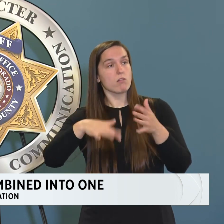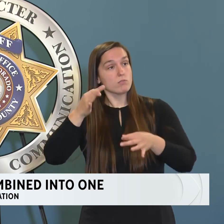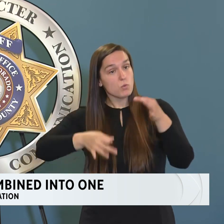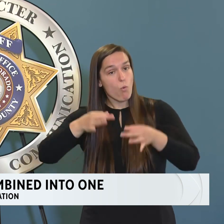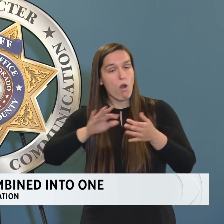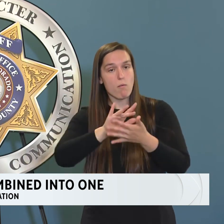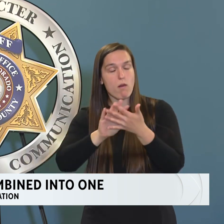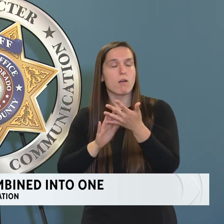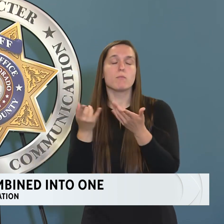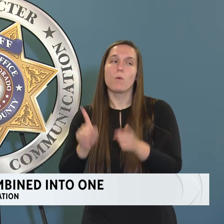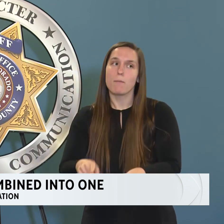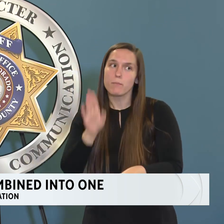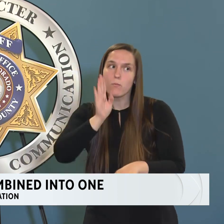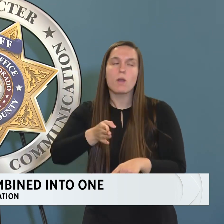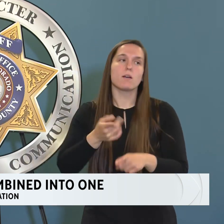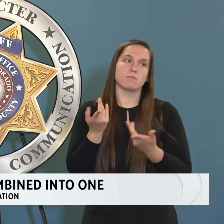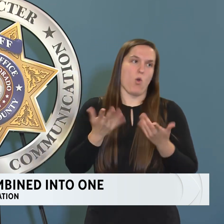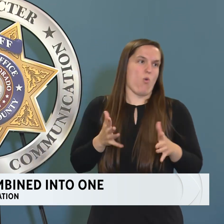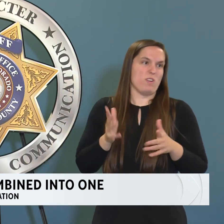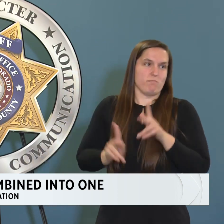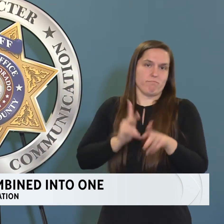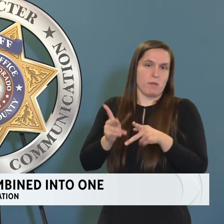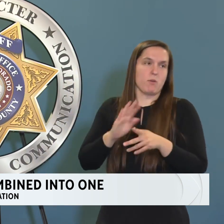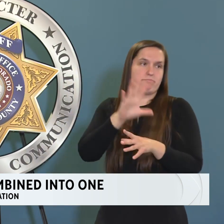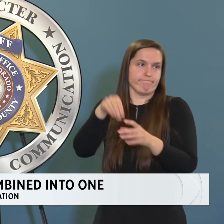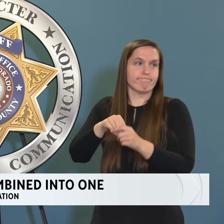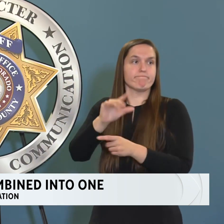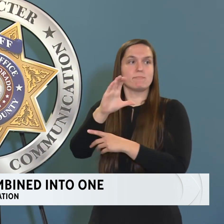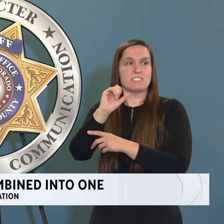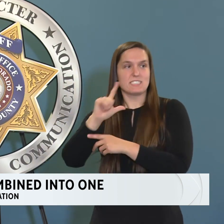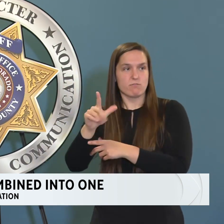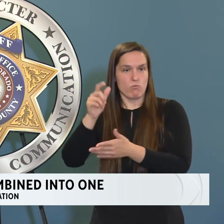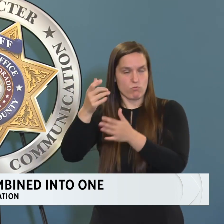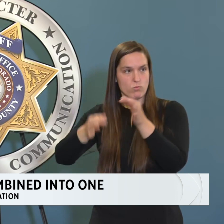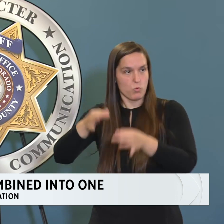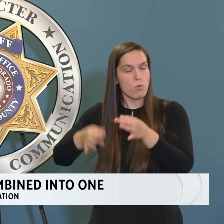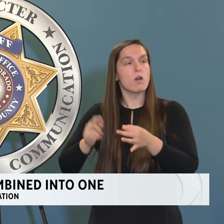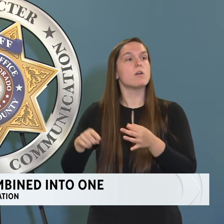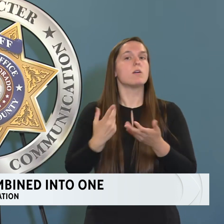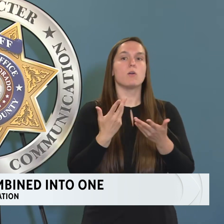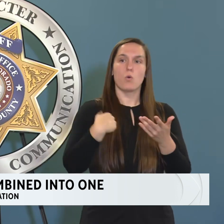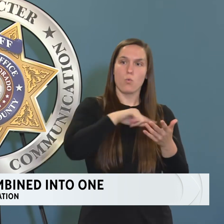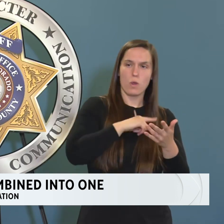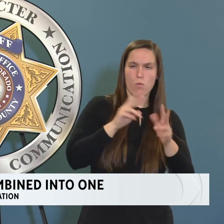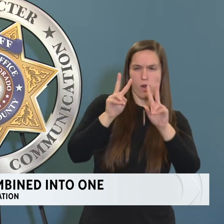EVIDENCE THAT A CRIME WAS COMMITTED AND OBVIOUSLY IF ADDITIONAL INFORMATION COMES TO LIGHT THROUGH THE CIVIL